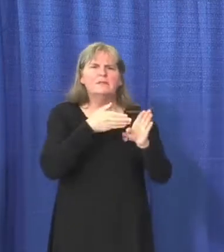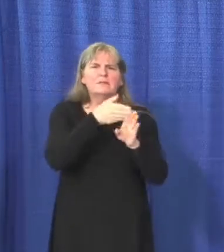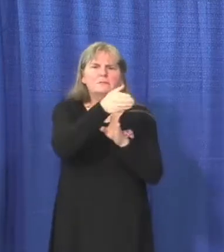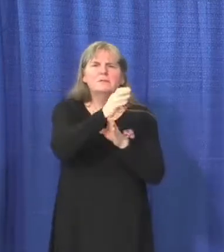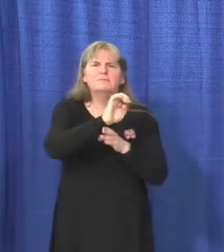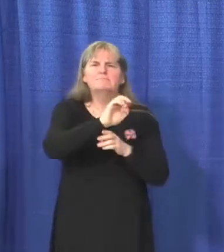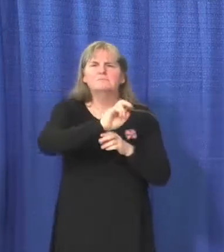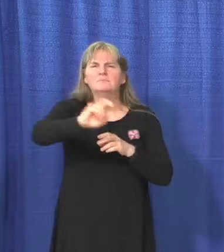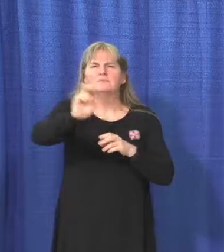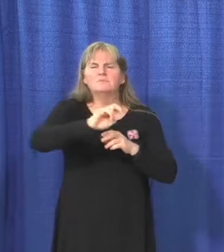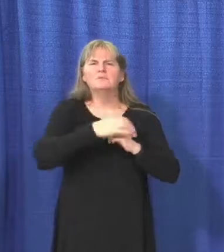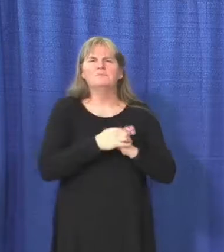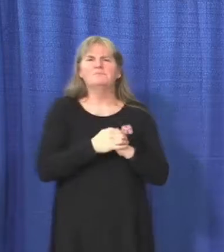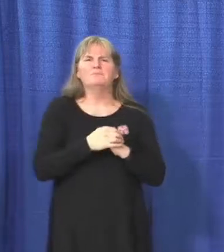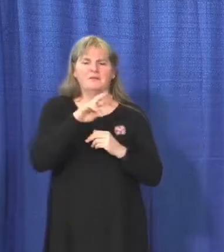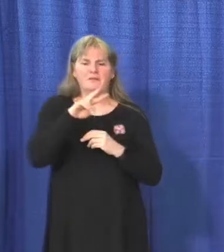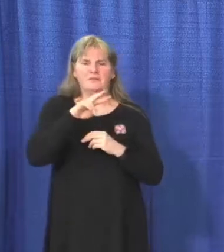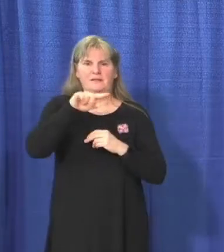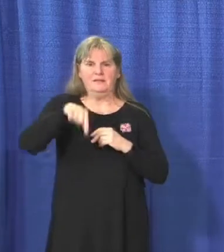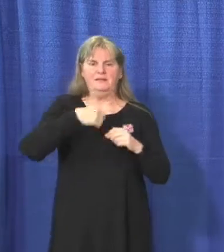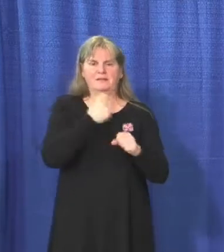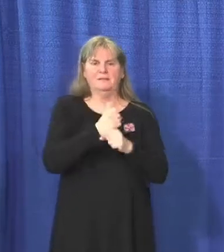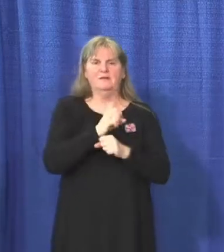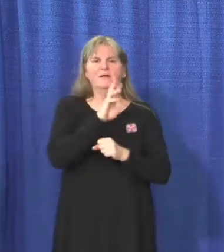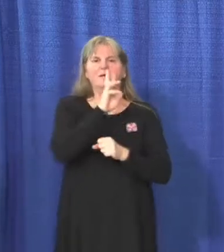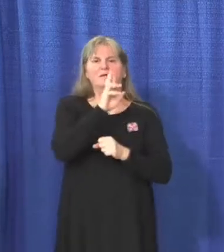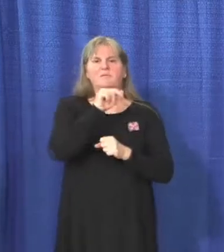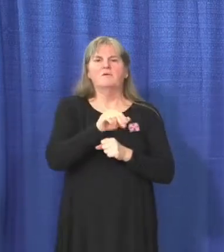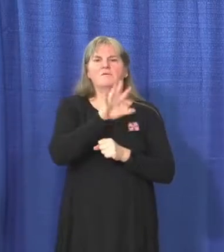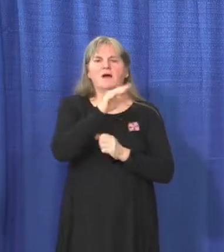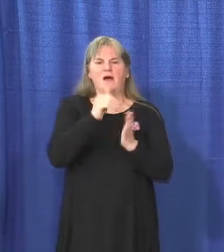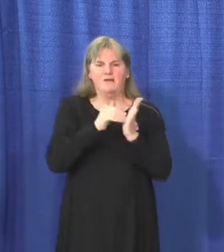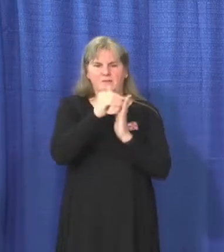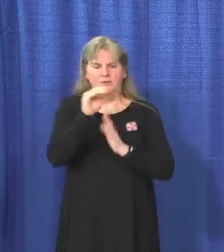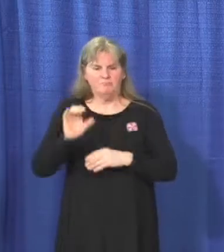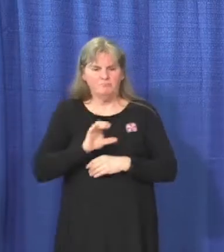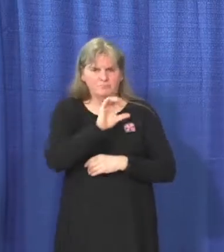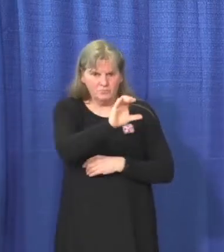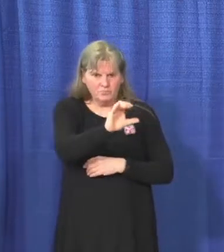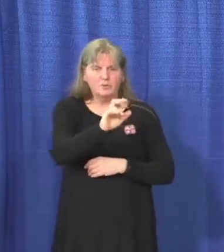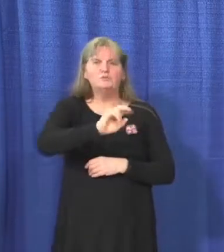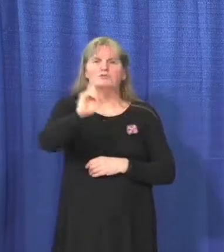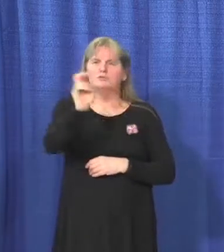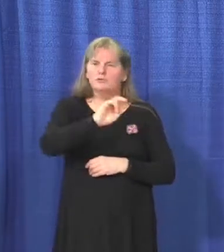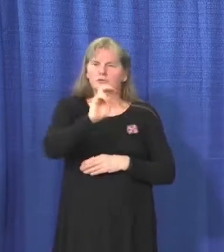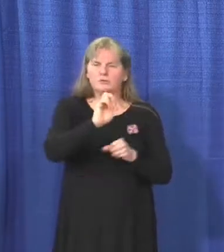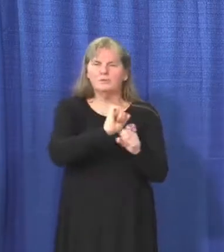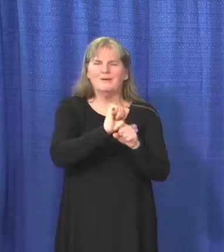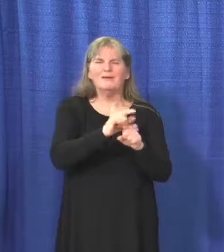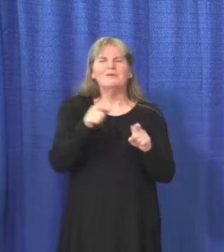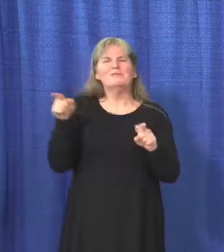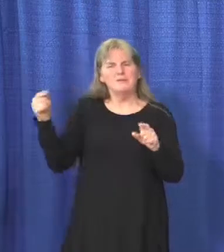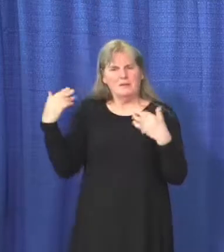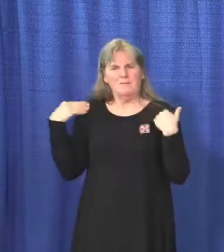6.5 million to support our tourism sector and I know minister play when over those numbers but I want to say again,